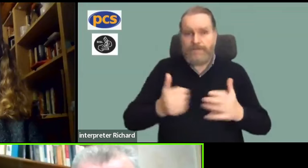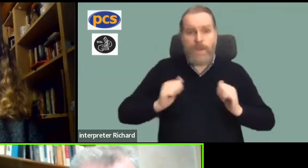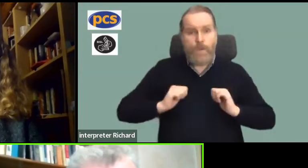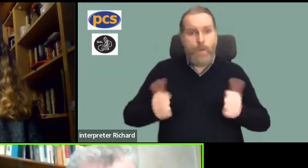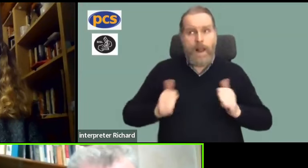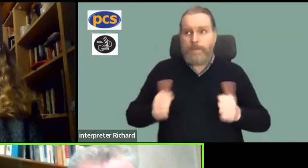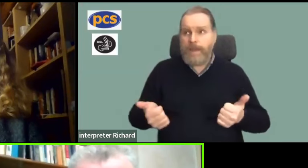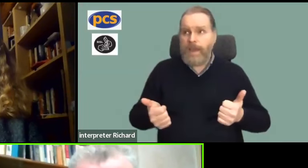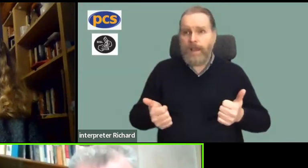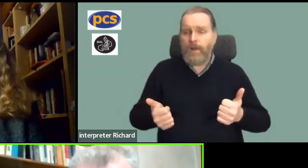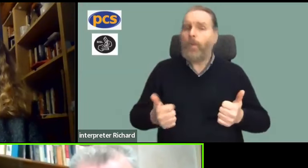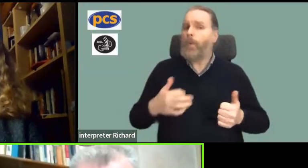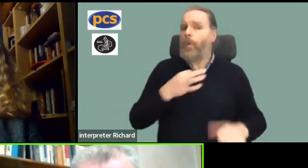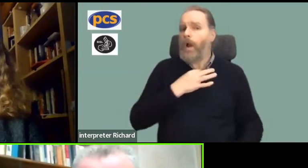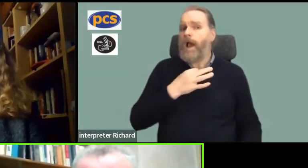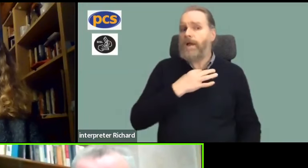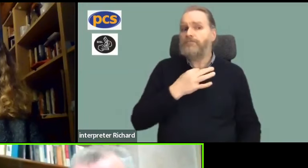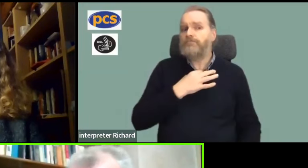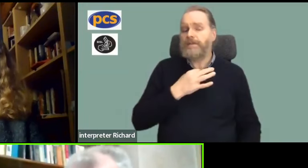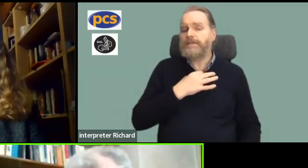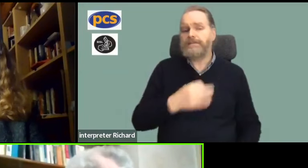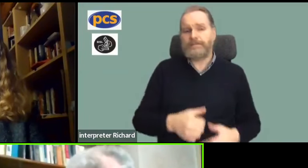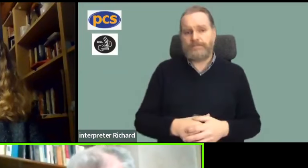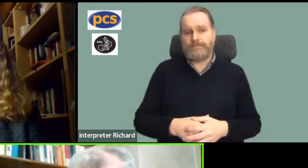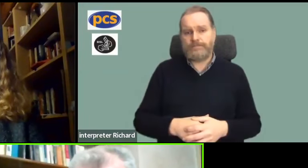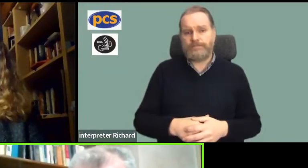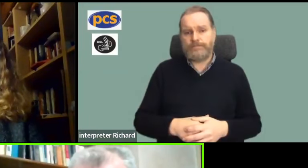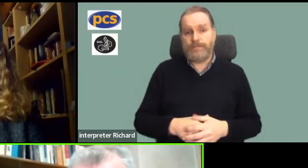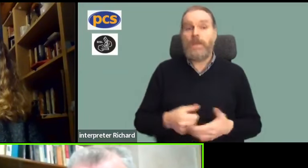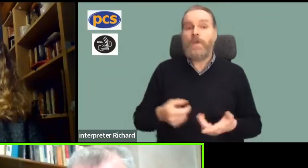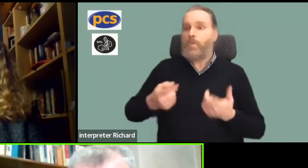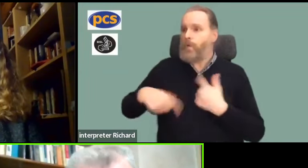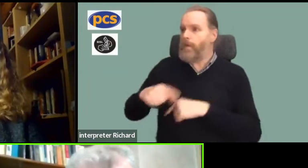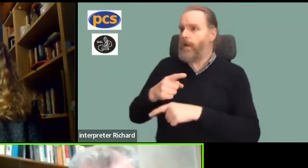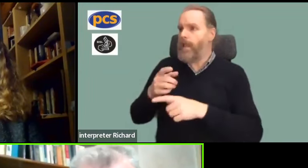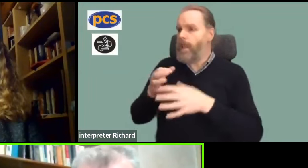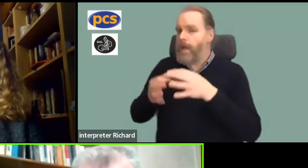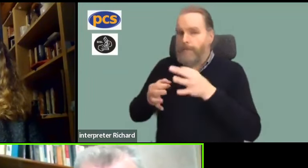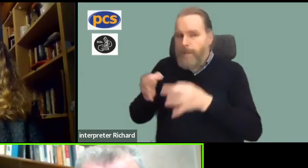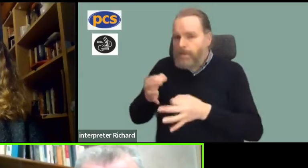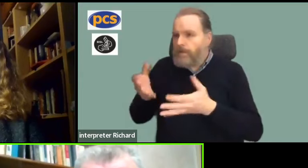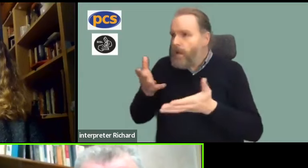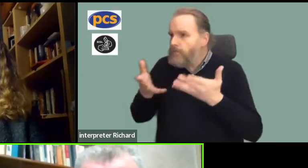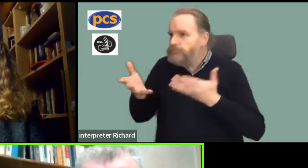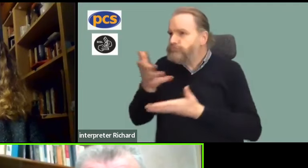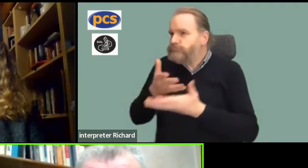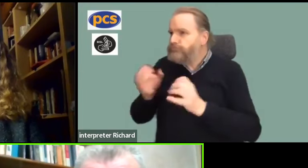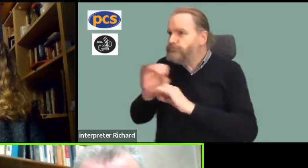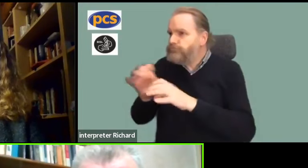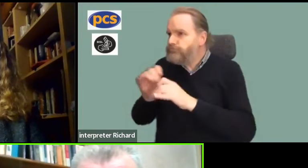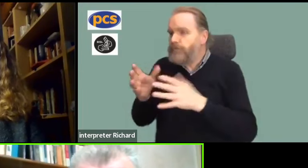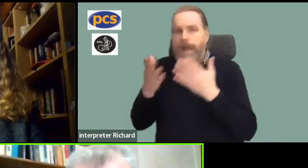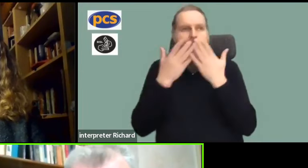health and safety and what being being being put at risk, and that is a point that we will continue to both both behind the scenes , but